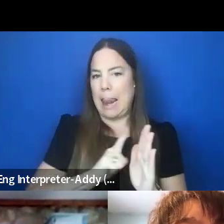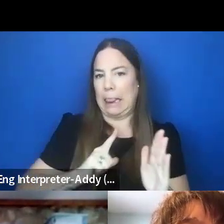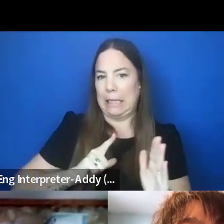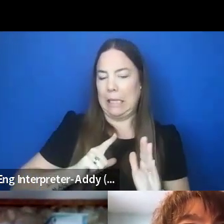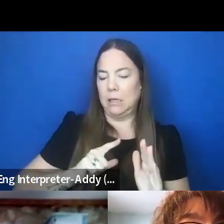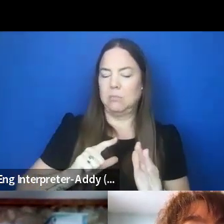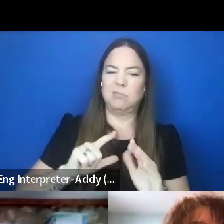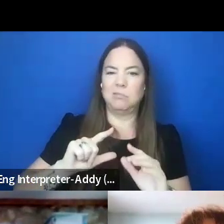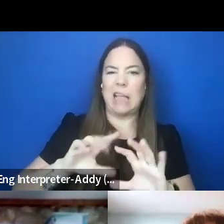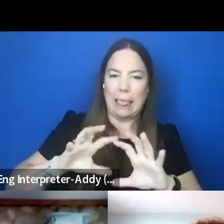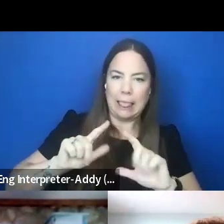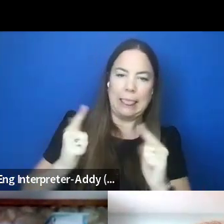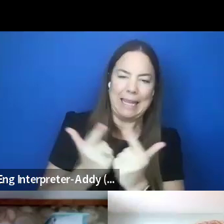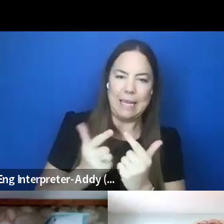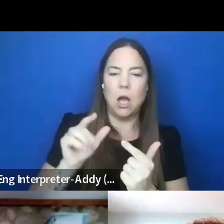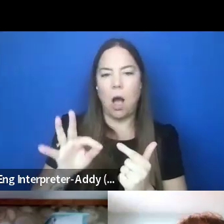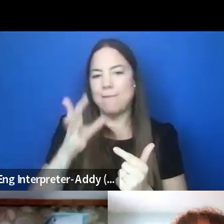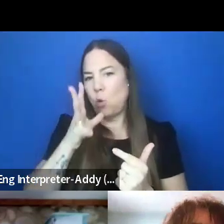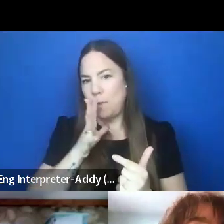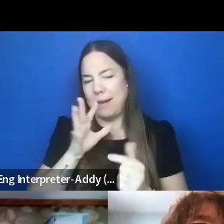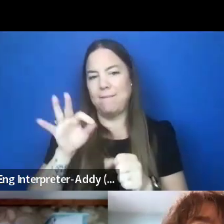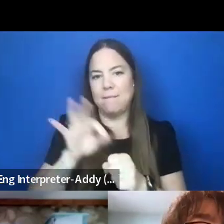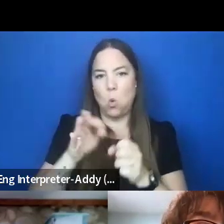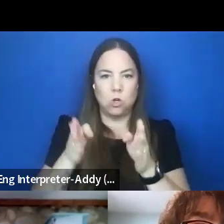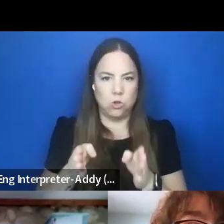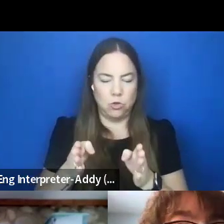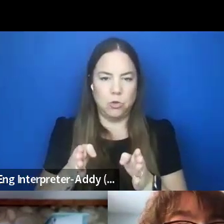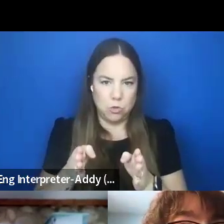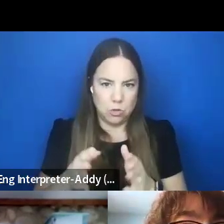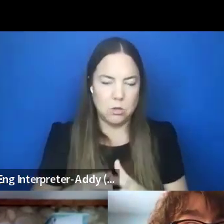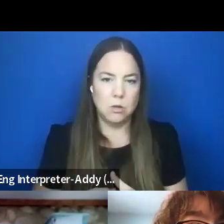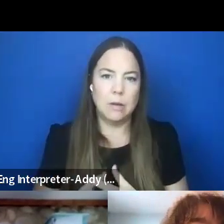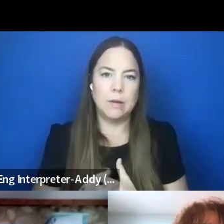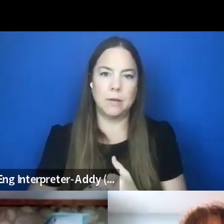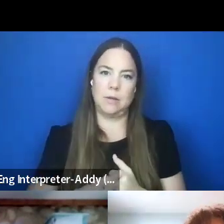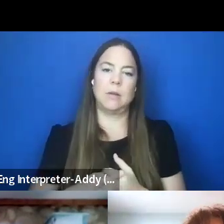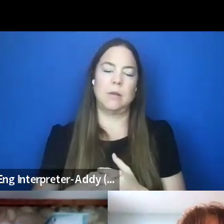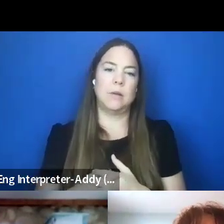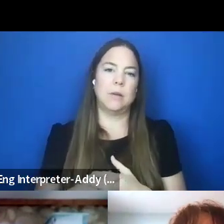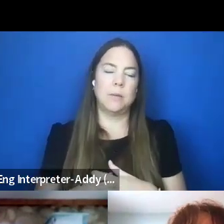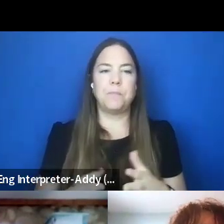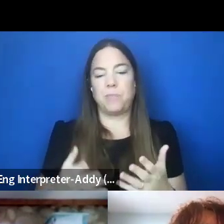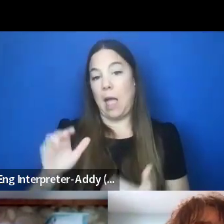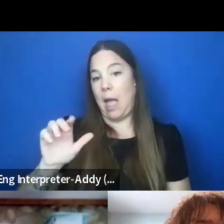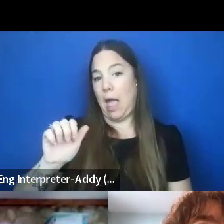Adeleigh Belyeu: on my app. Adeleigh Belyeu: the League of Women Voters, and Adeleigh Belyeu: now Alabama's chapter.